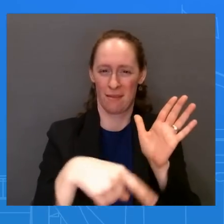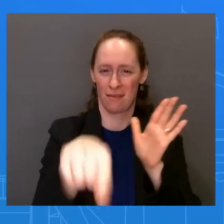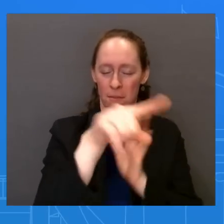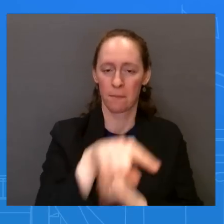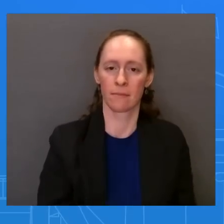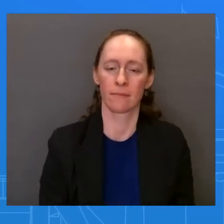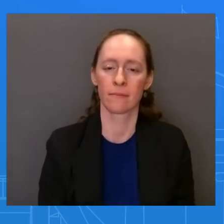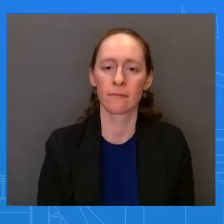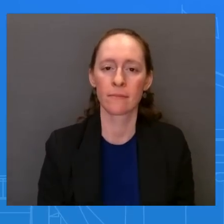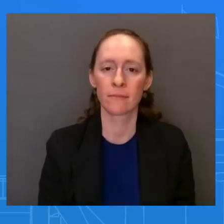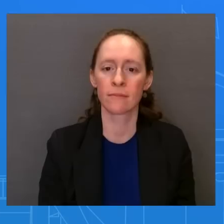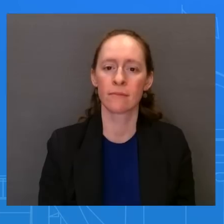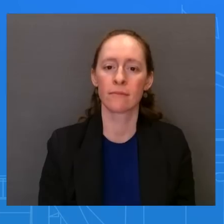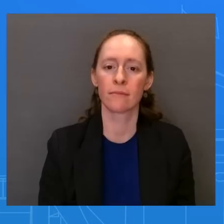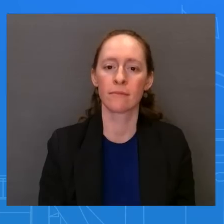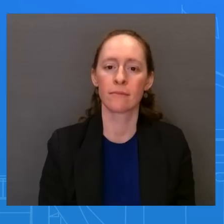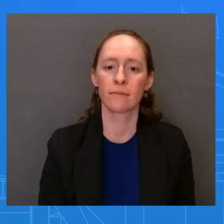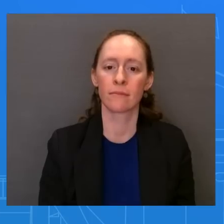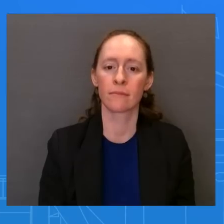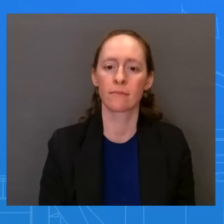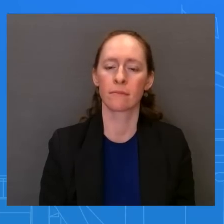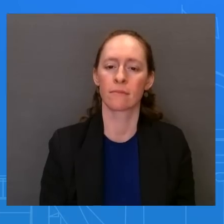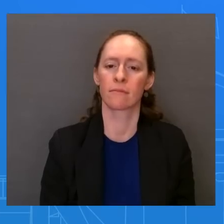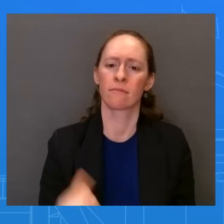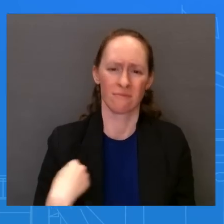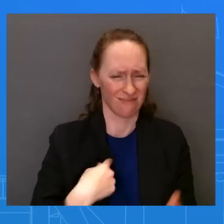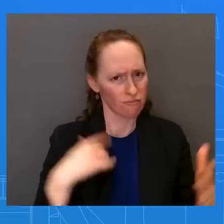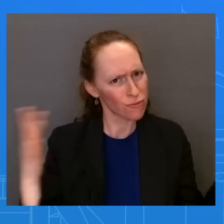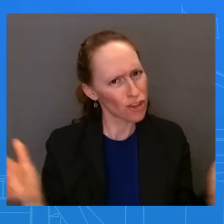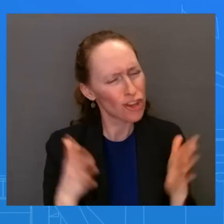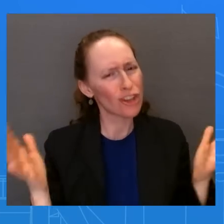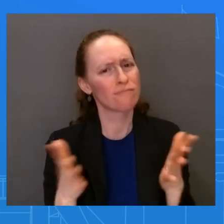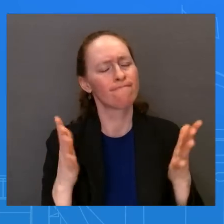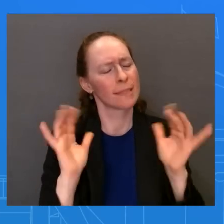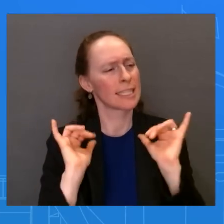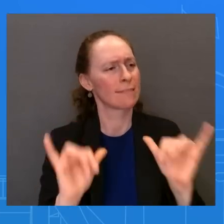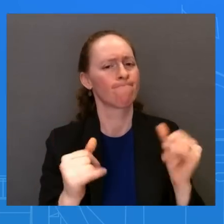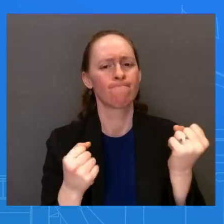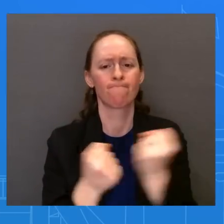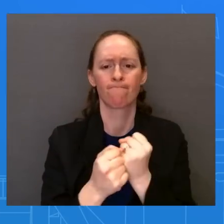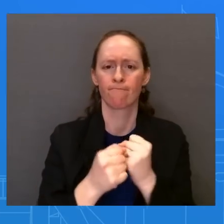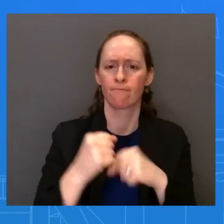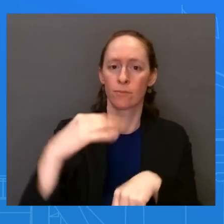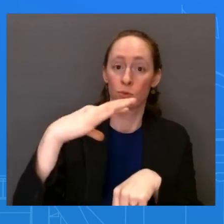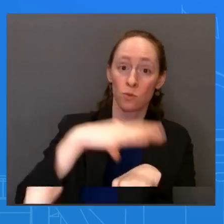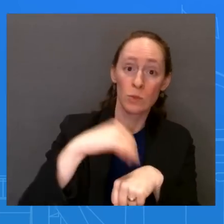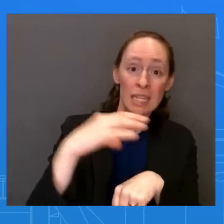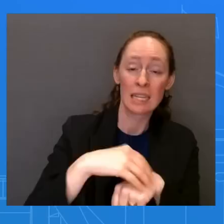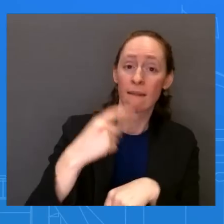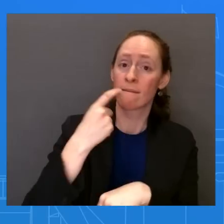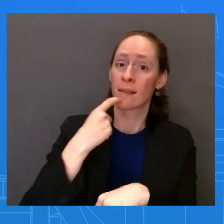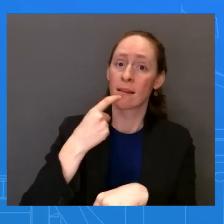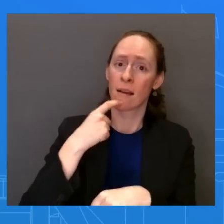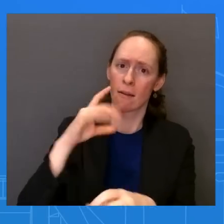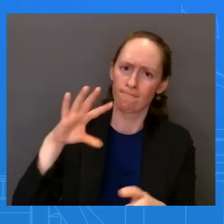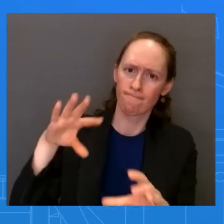for NATO membership and worked with the Senate to move quickly to ratify their applications. You saw -- you all were here